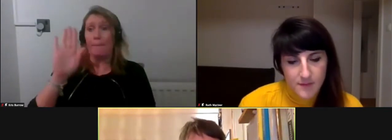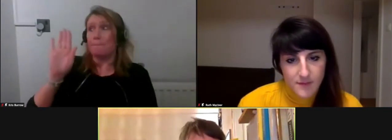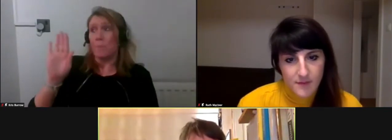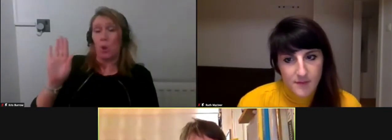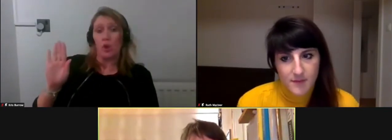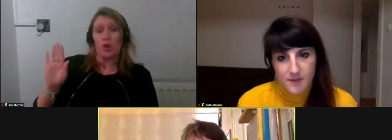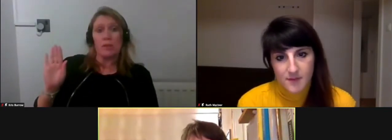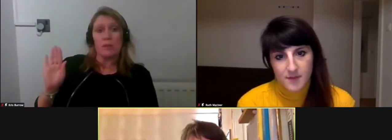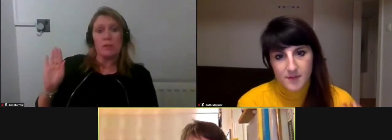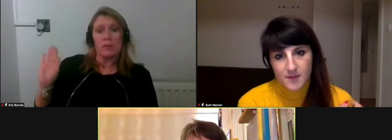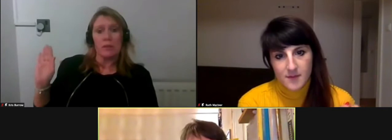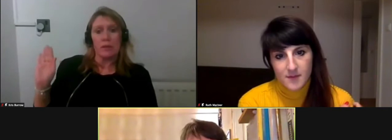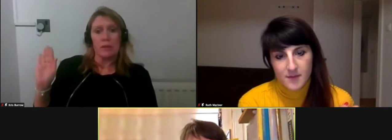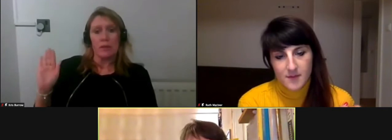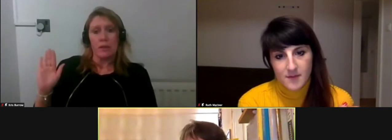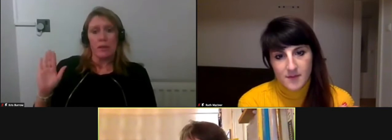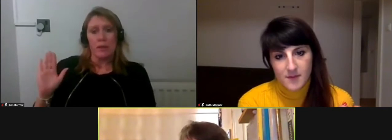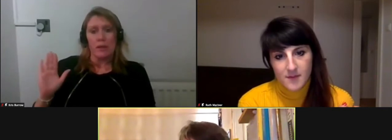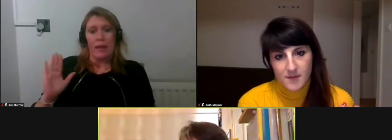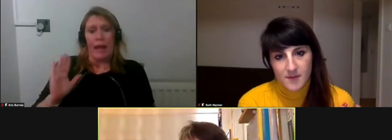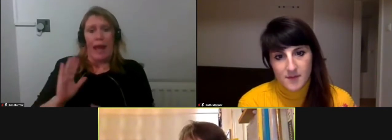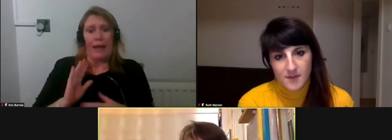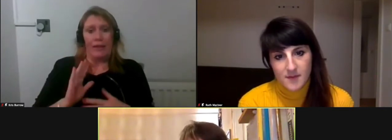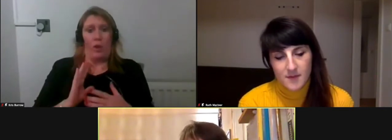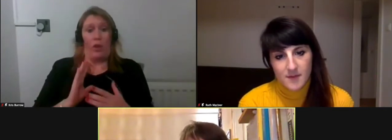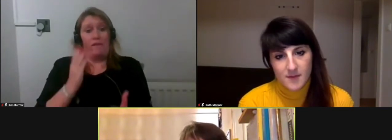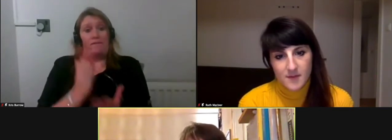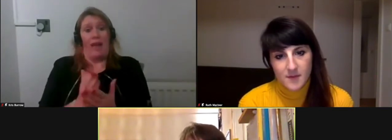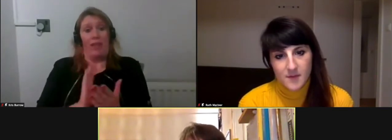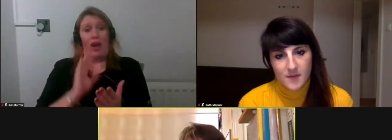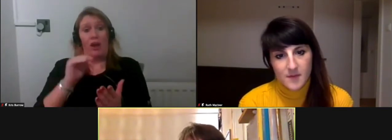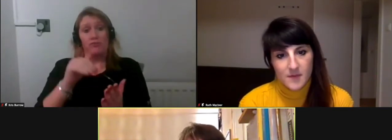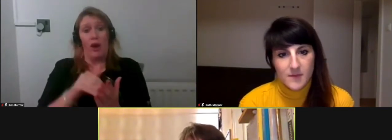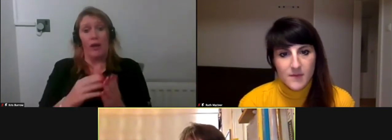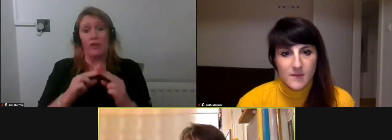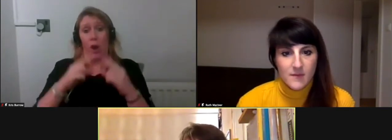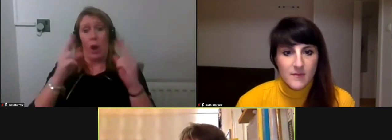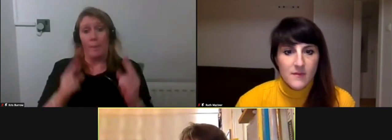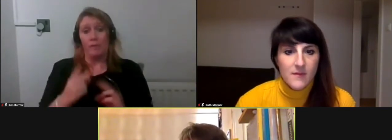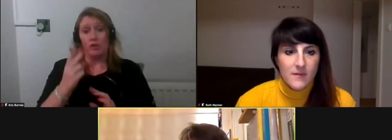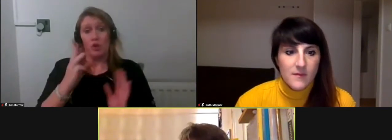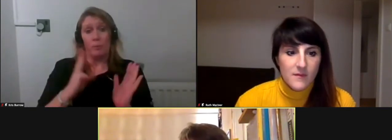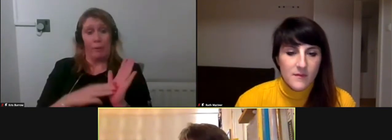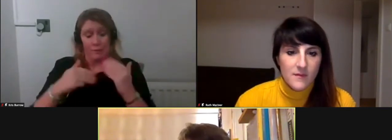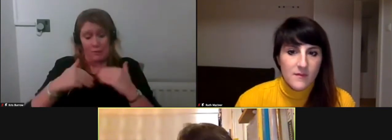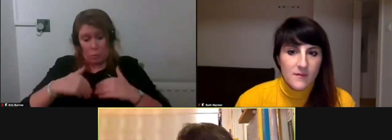arrived home after two months' away, yesterday, so basically my suitcase and